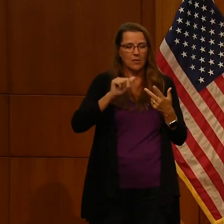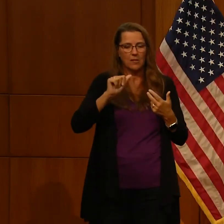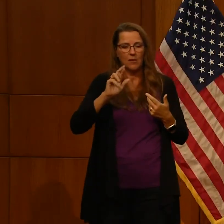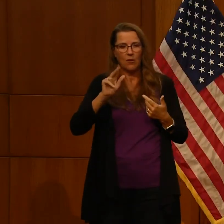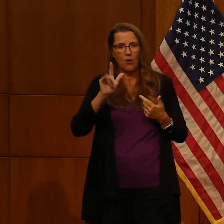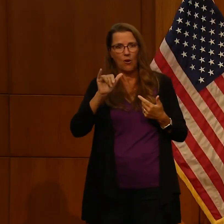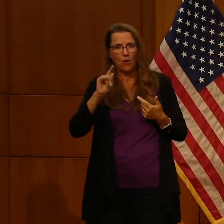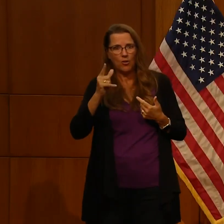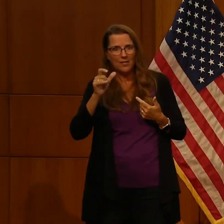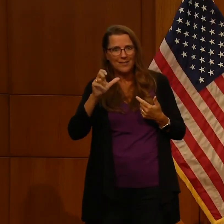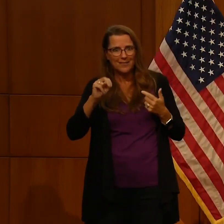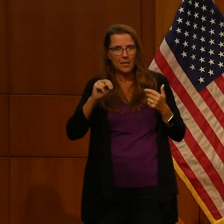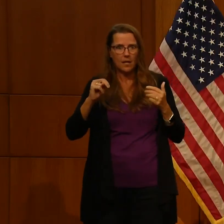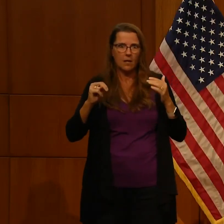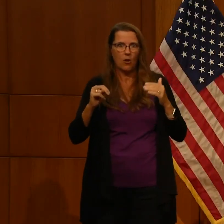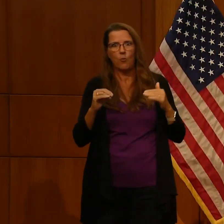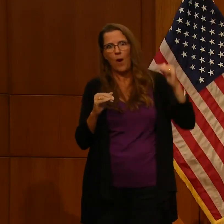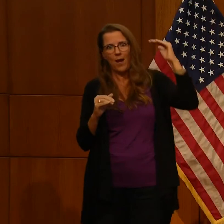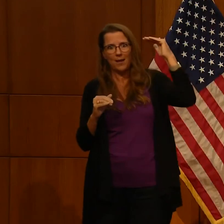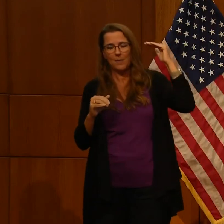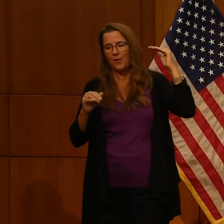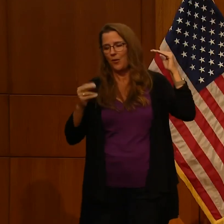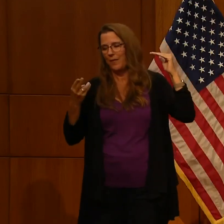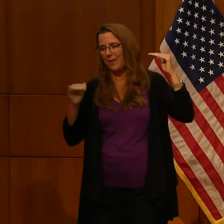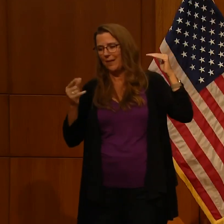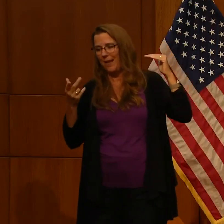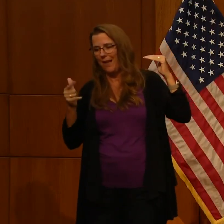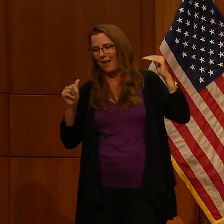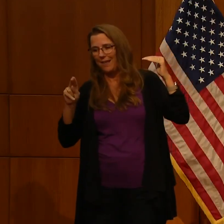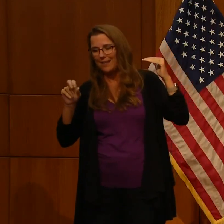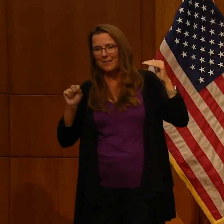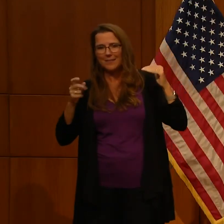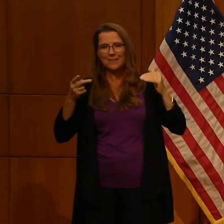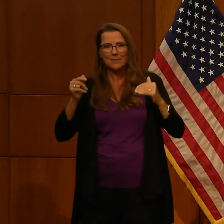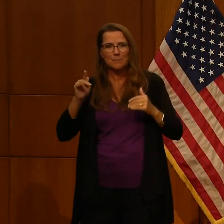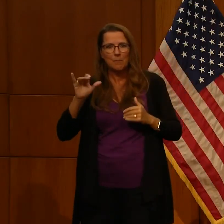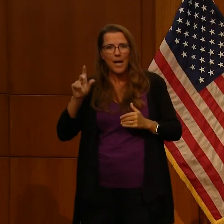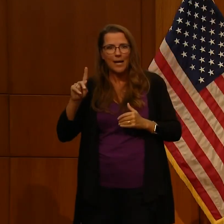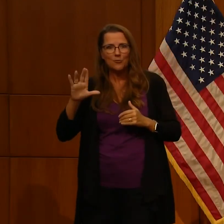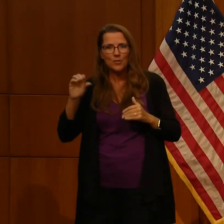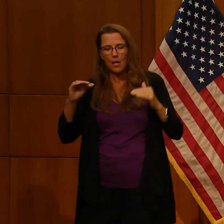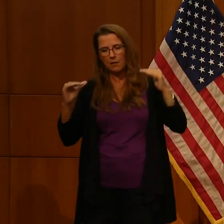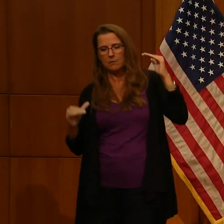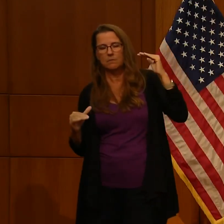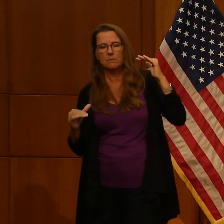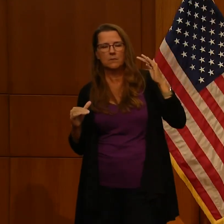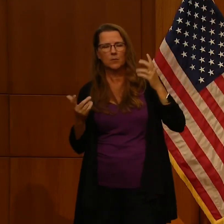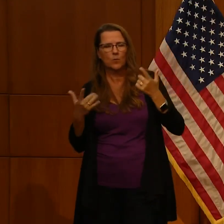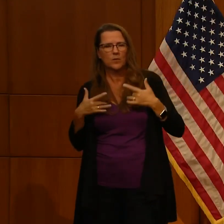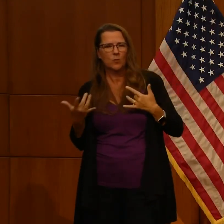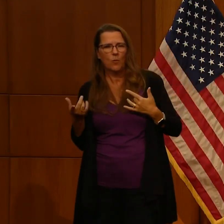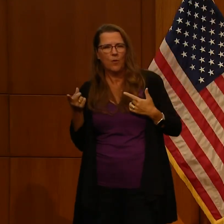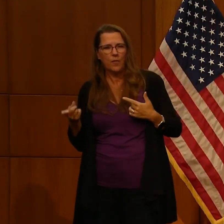NUMBERS LIKE IN ALEXANDRIA AND ARLINGTON, AND THEN I LOOK COUNTIES LIKE THE HIGHLANDS AND PATRICK CAN YOU KNOW WHAT'S